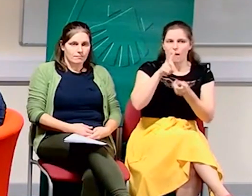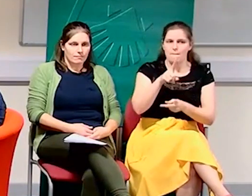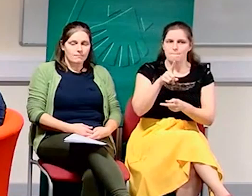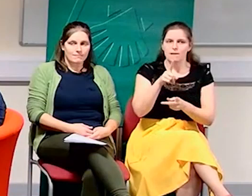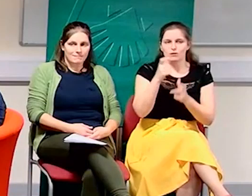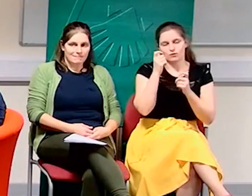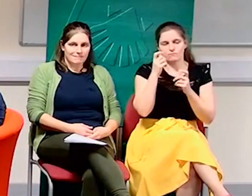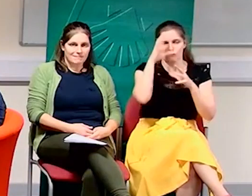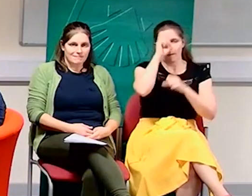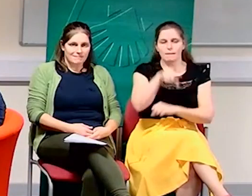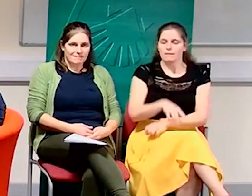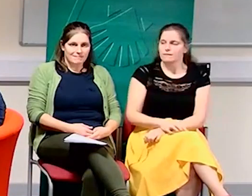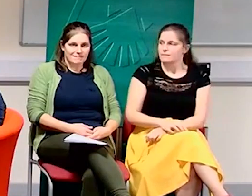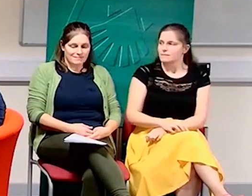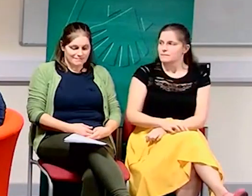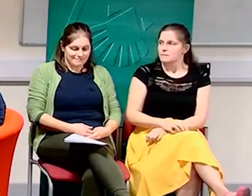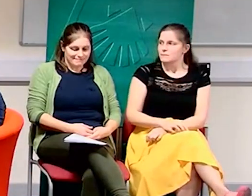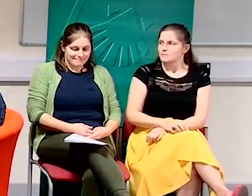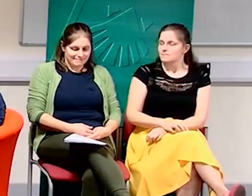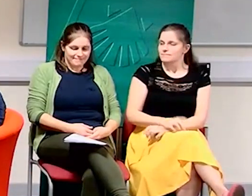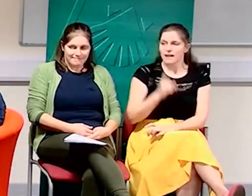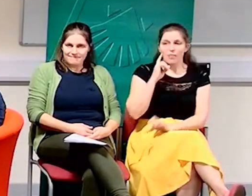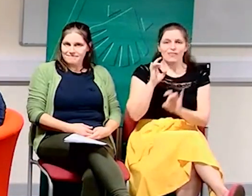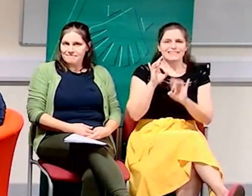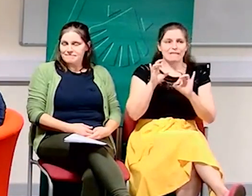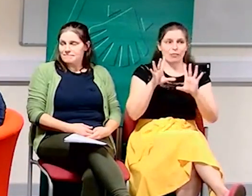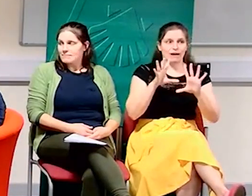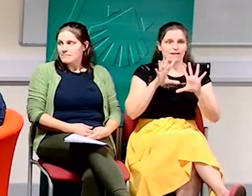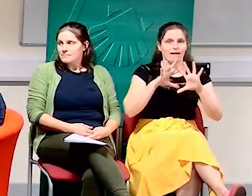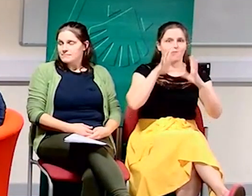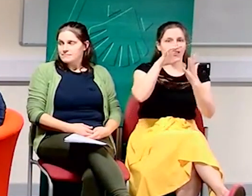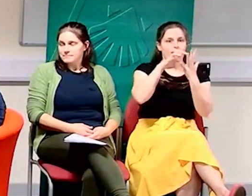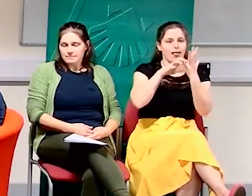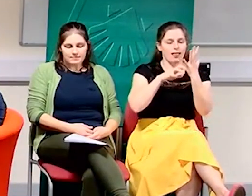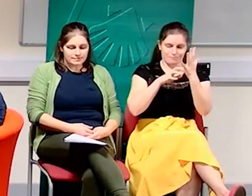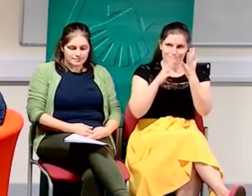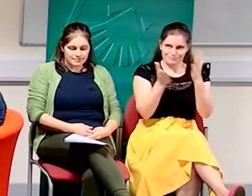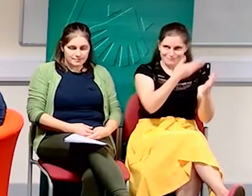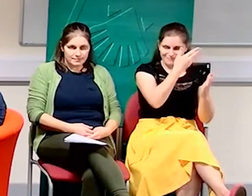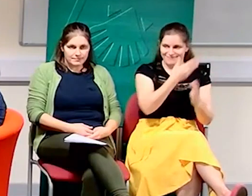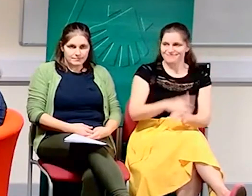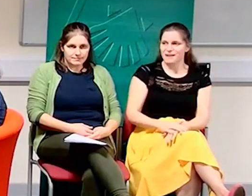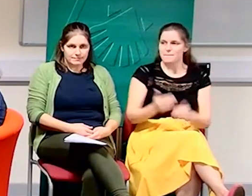I think that's everything I've been instructed to say at the start um so now I move on to the panel